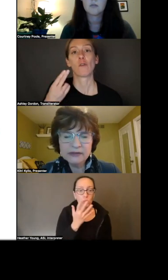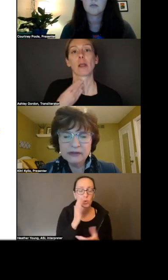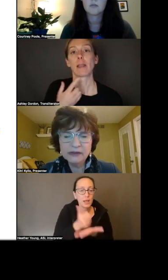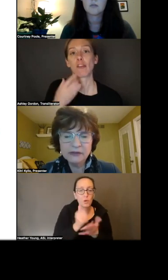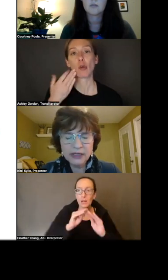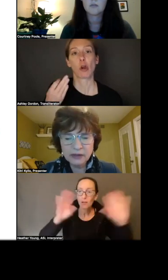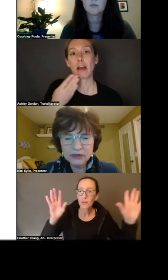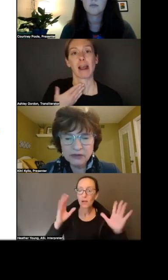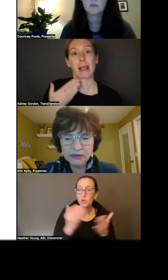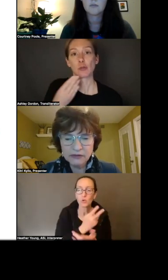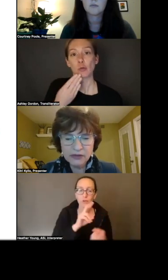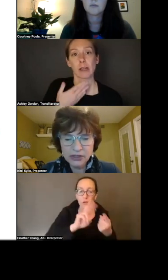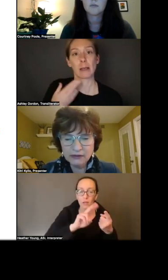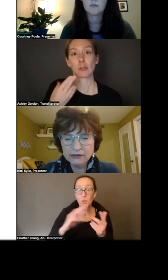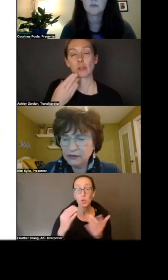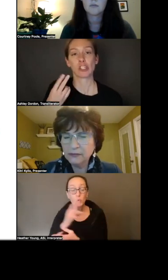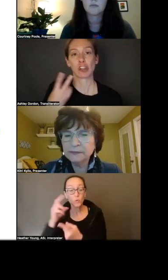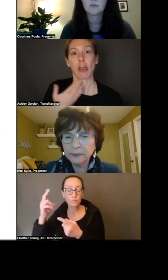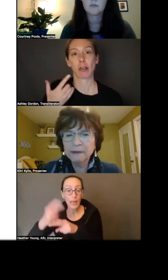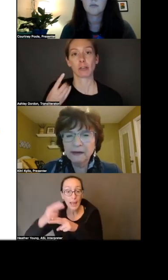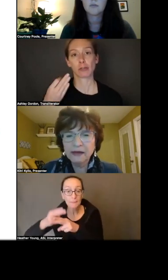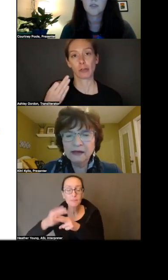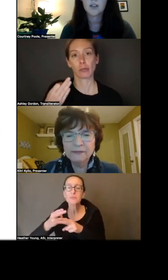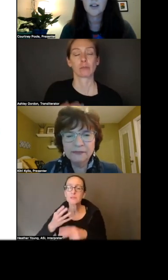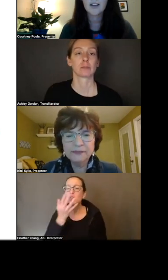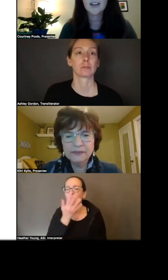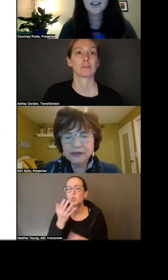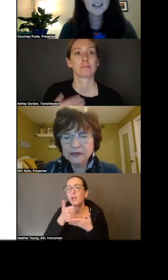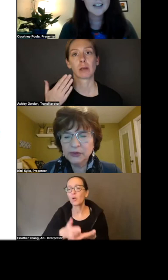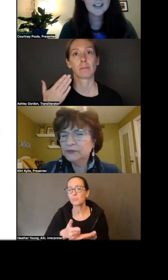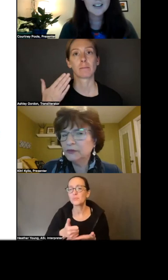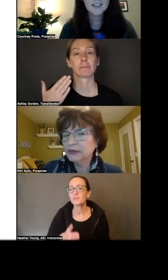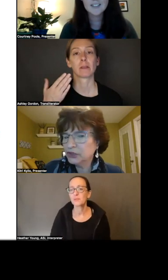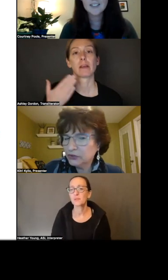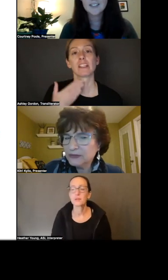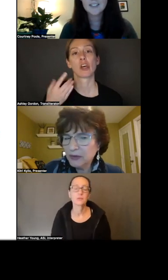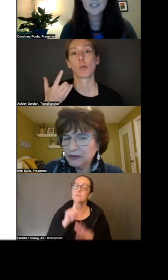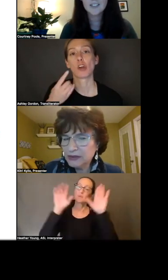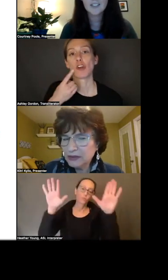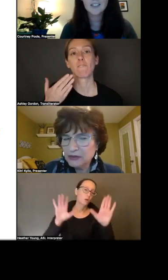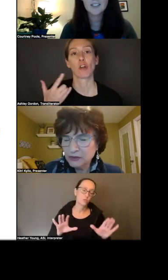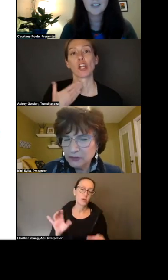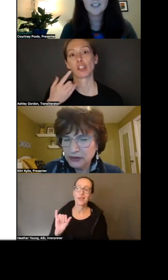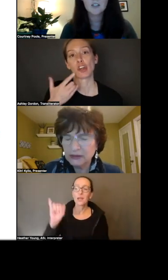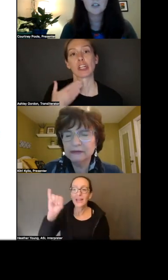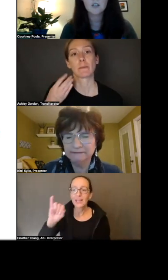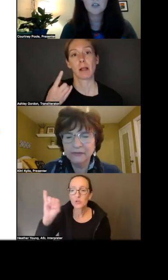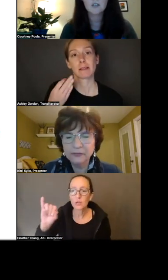new names to the child, so. It's a wonderful insurance policy, so to speak.